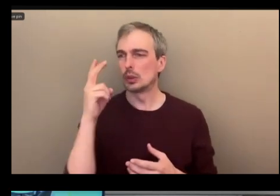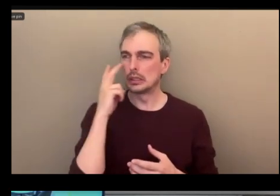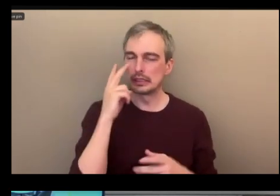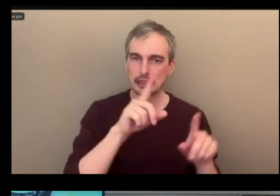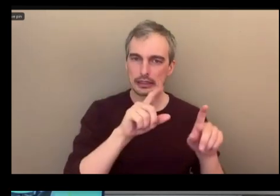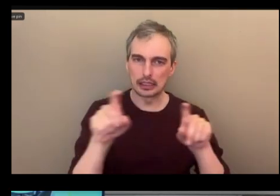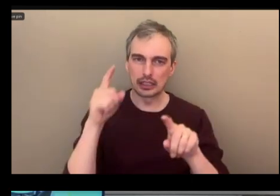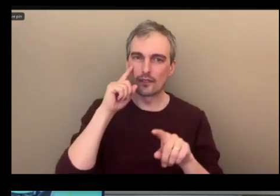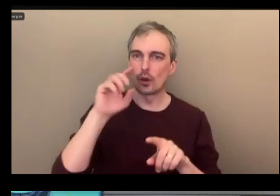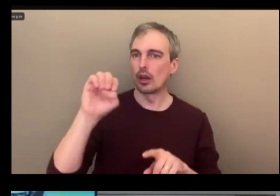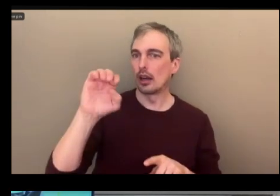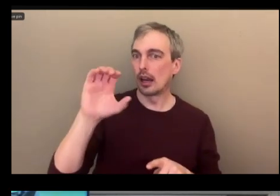are our point of sale systems.